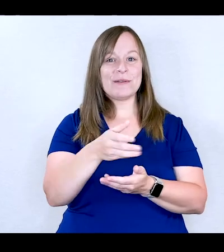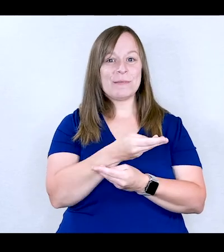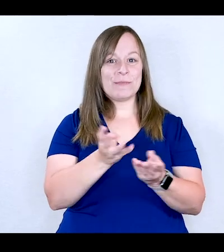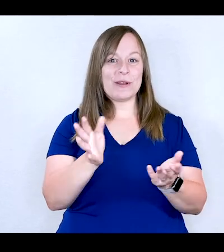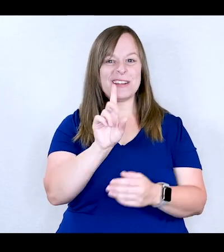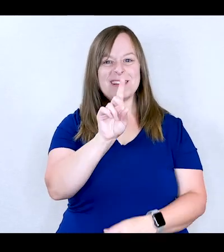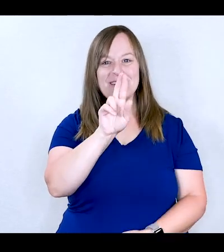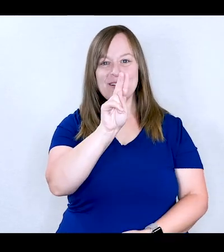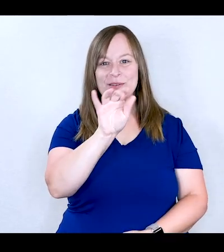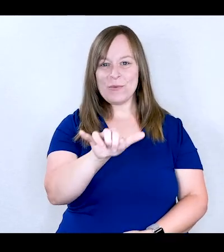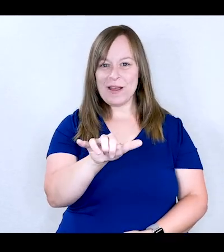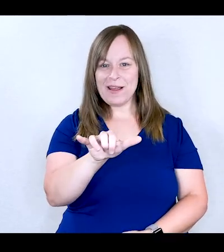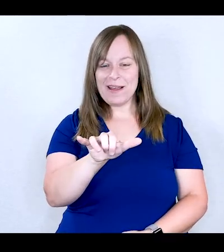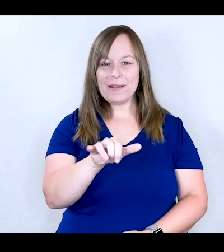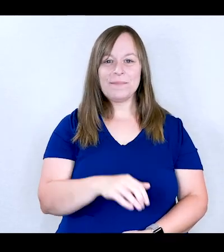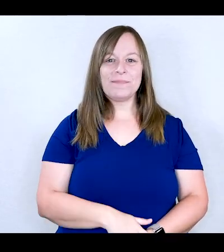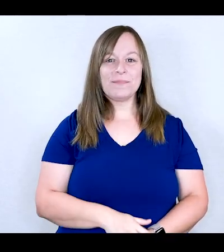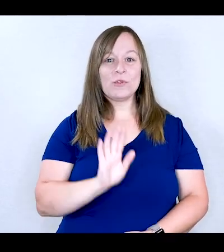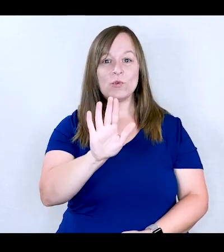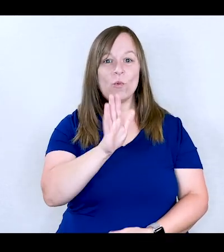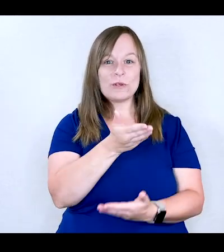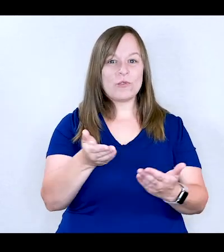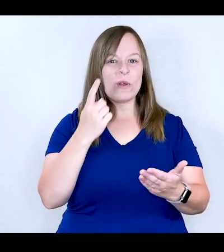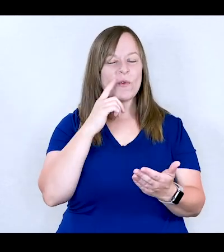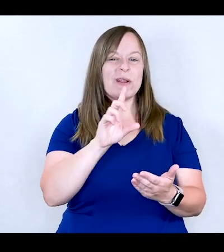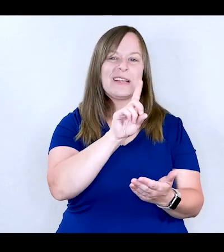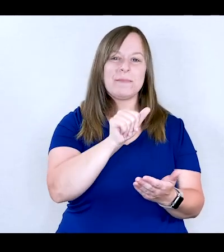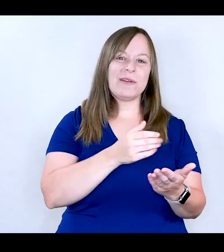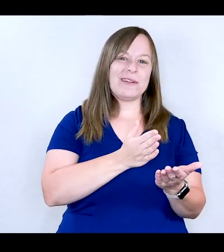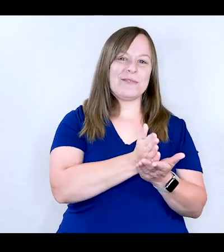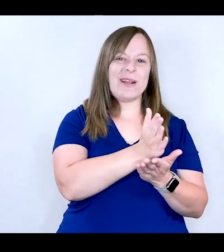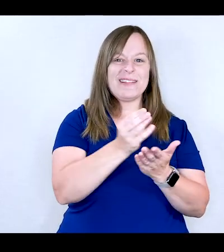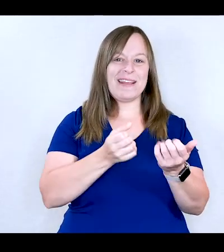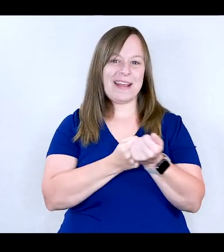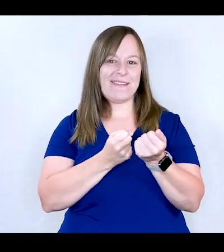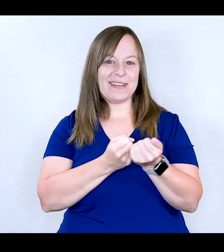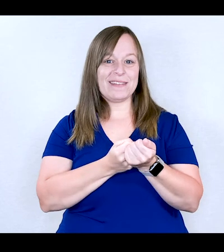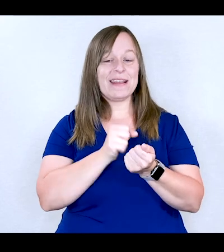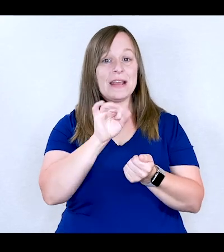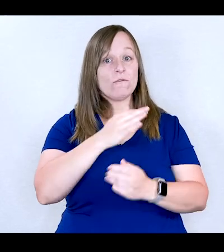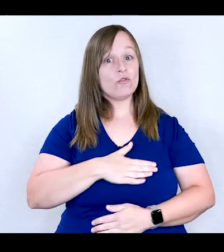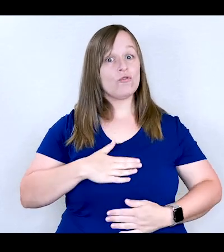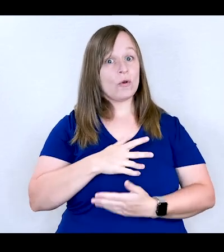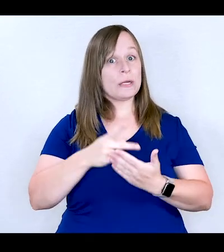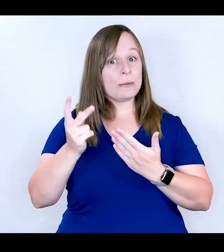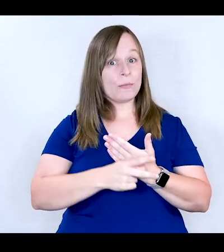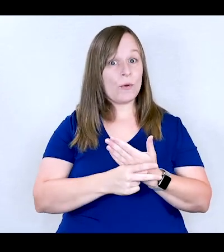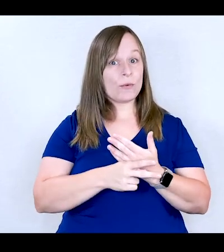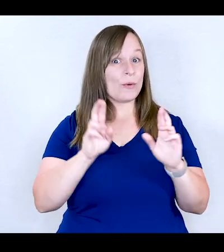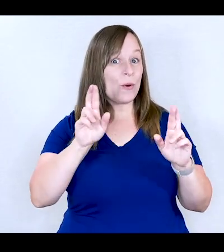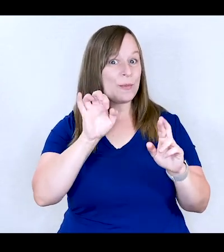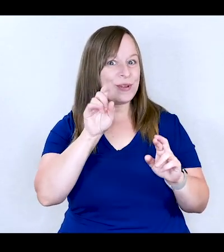to you by Disability Rights New York; your source for disability rights and advocacy. If you enjoyed our program, and we hope you did,